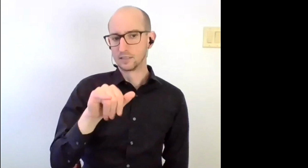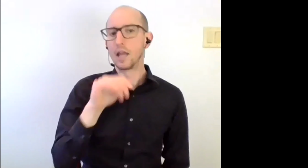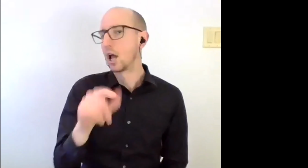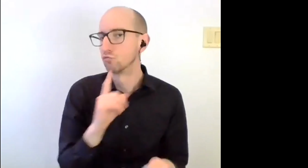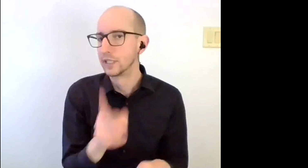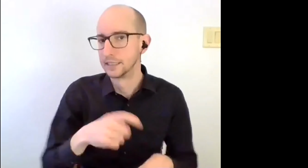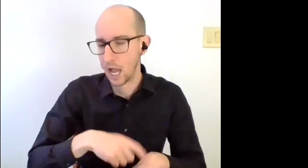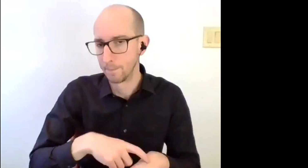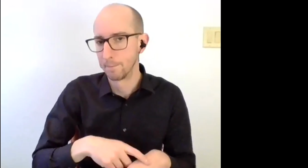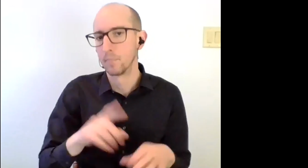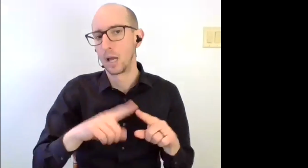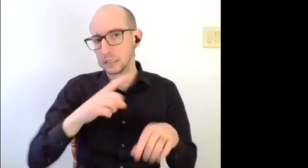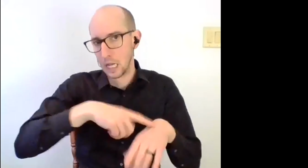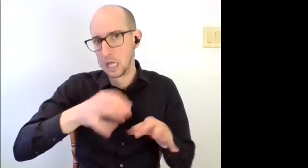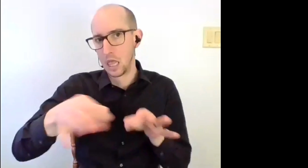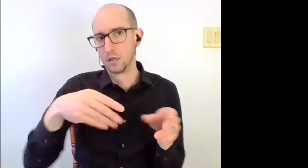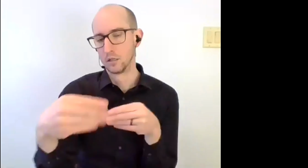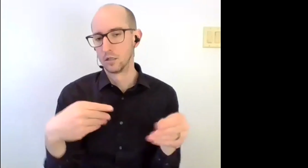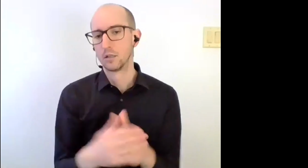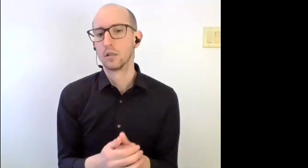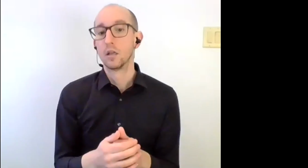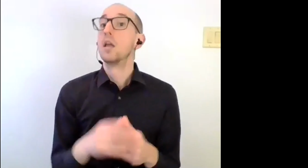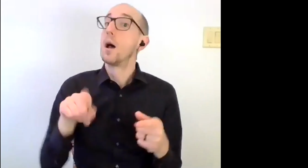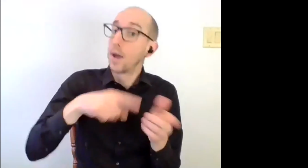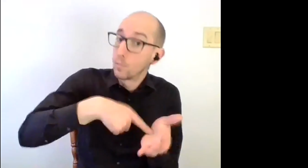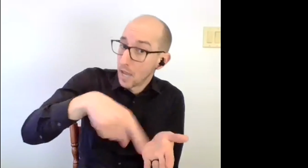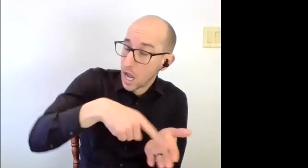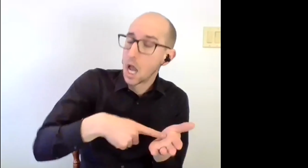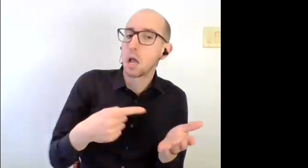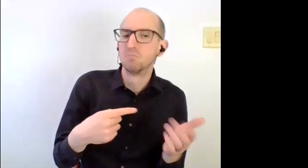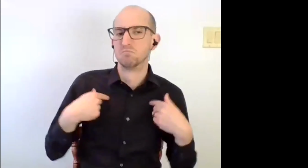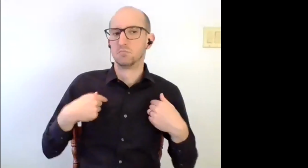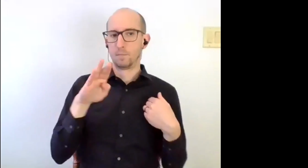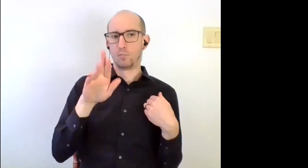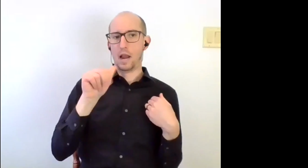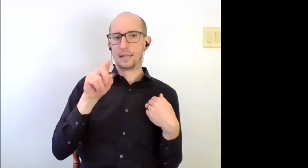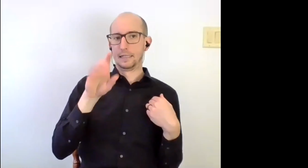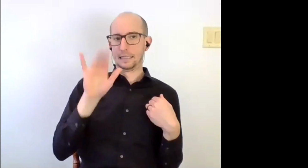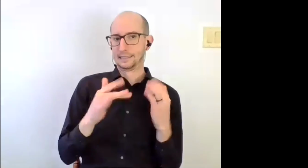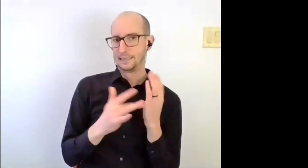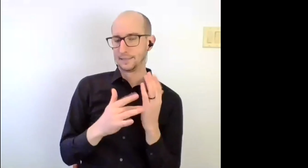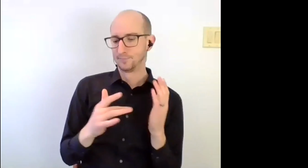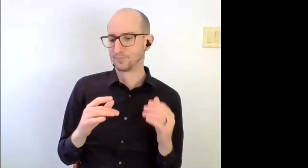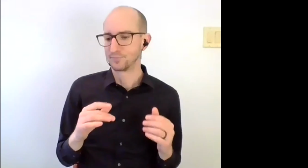synchronously. » Those are different question is. My understanding around